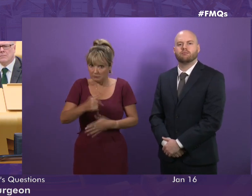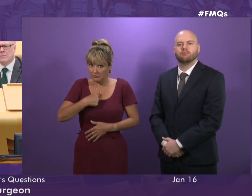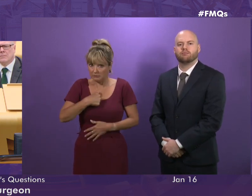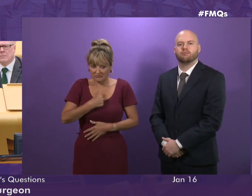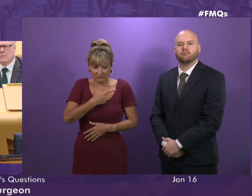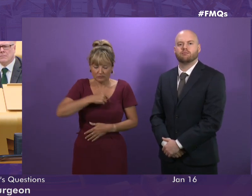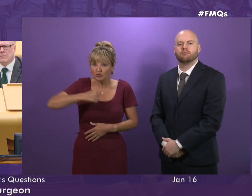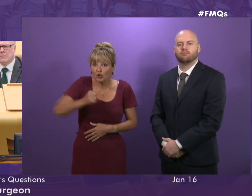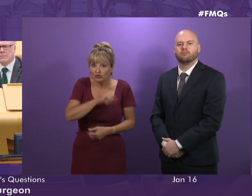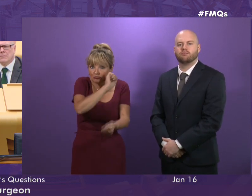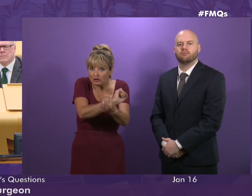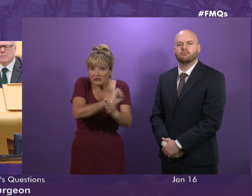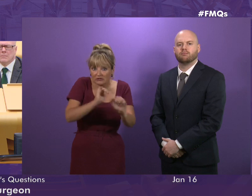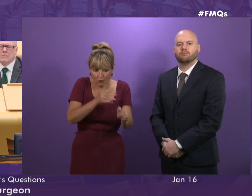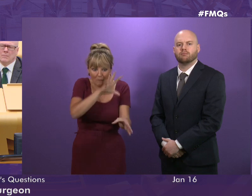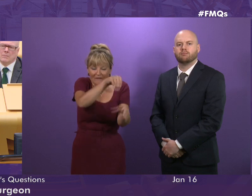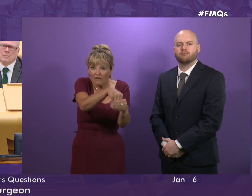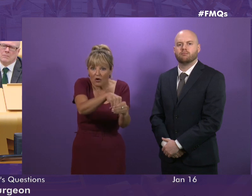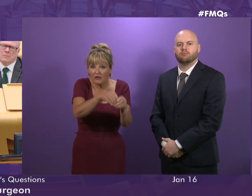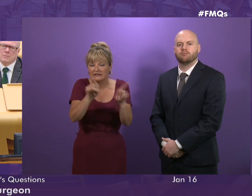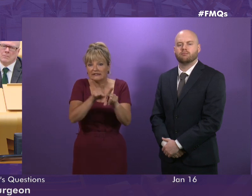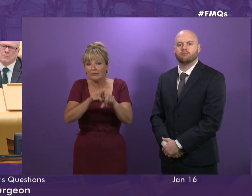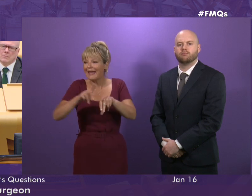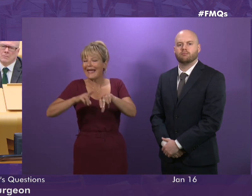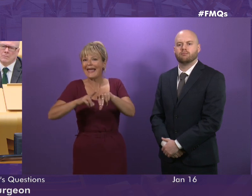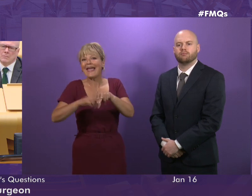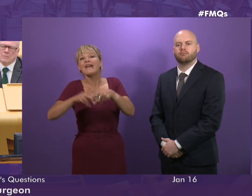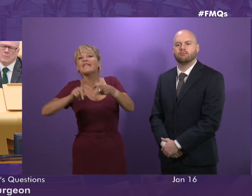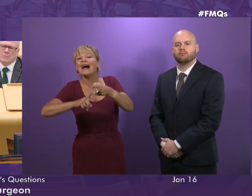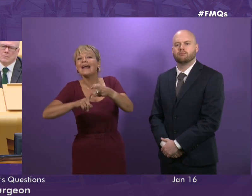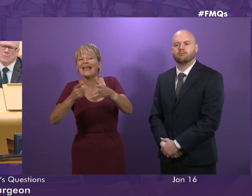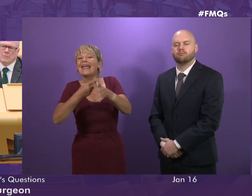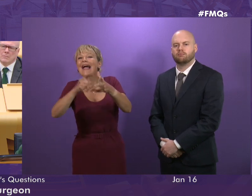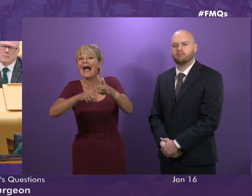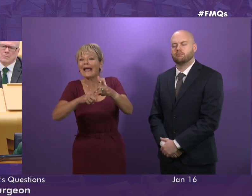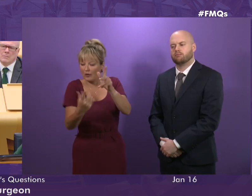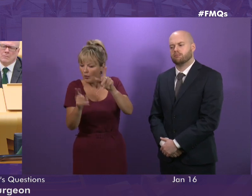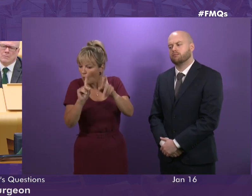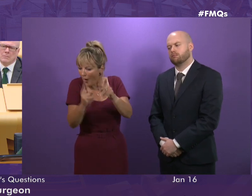Service following the FAI into what happened with Allan Marshall.